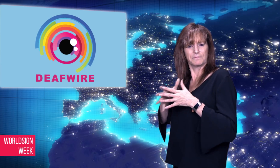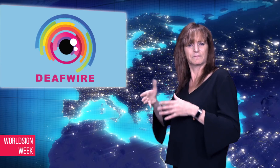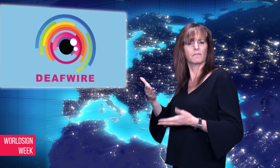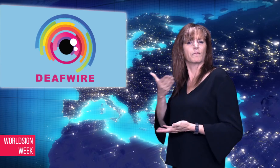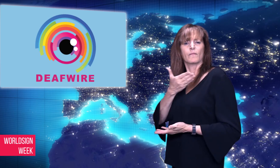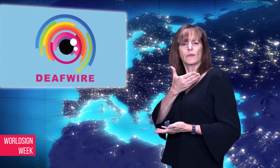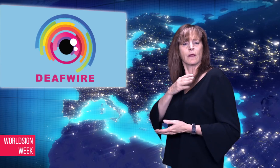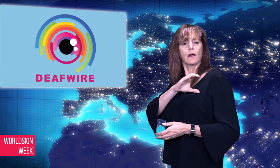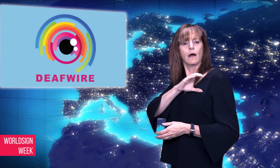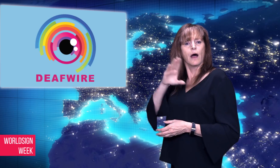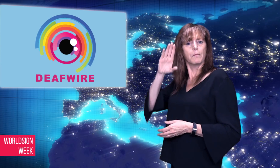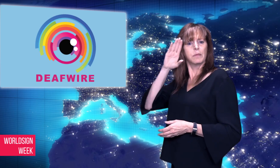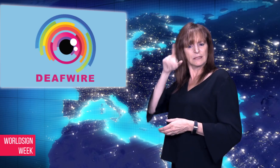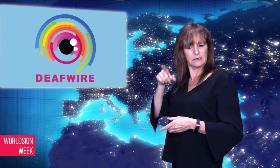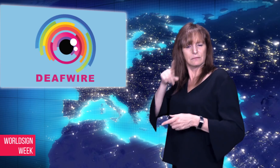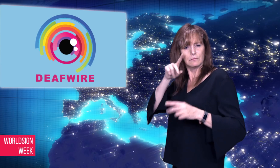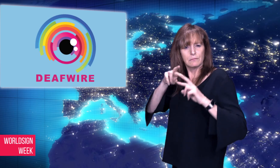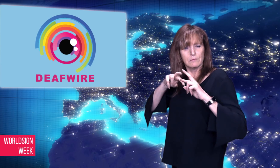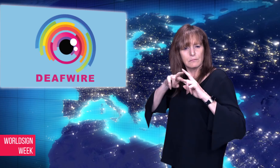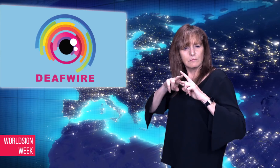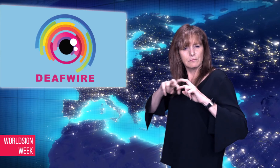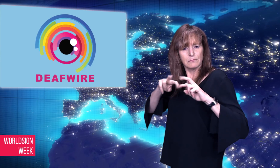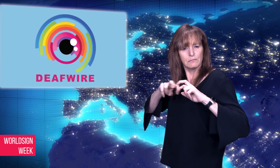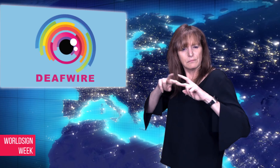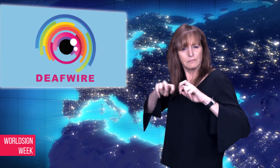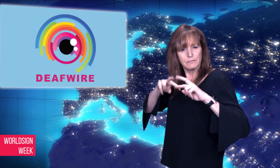phone while stepping onto the street